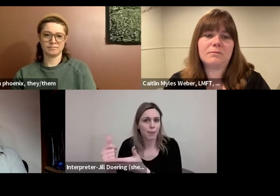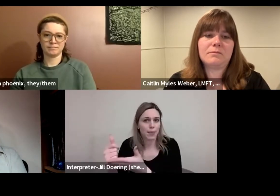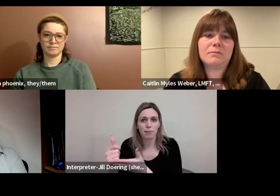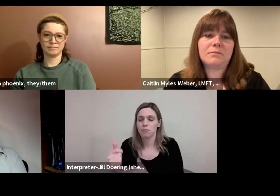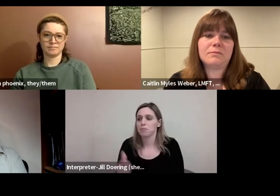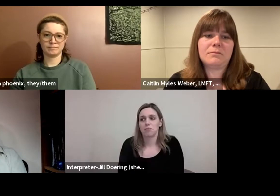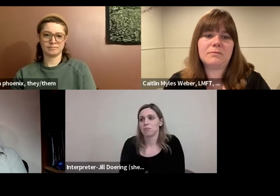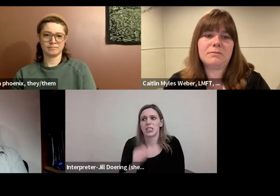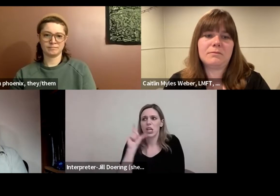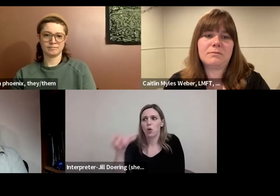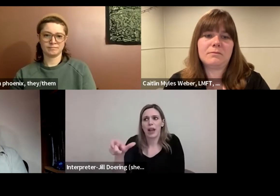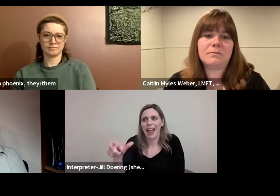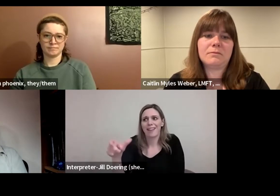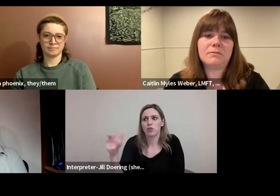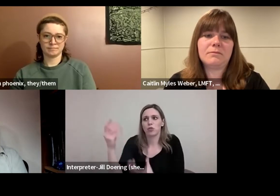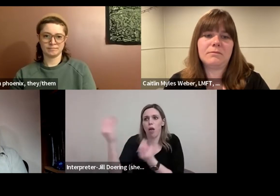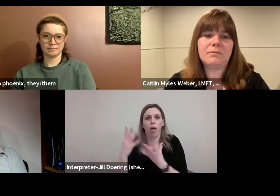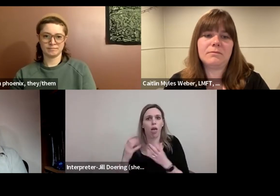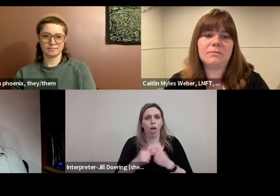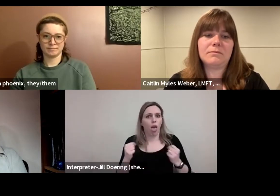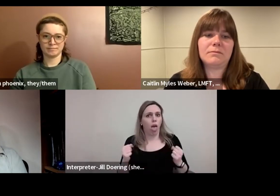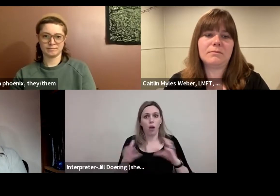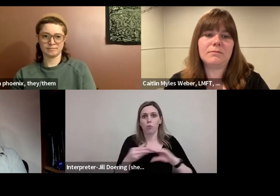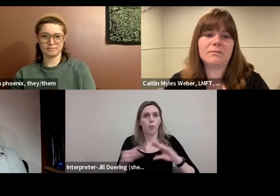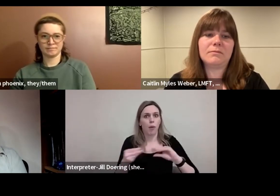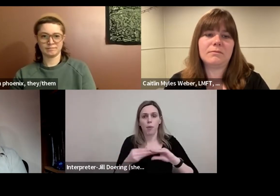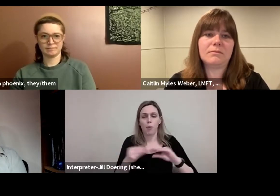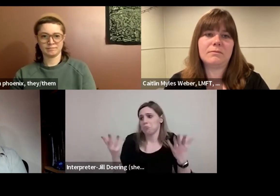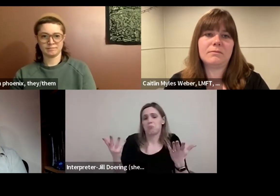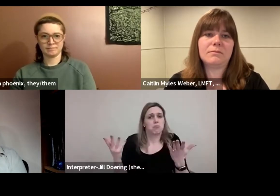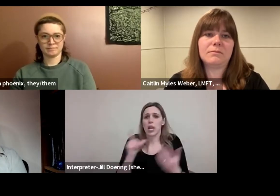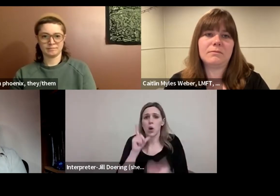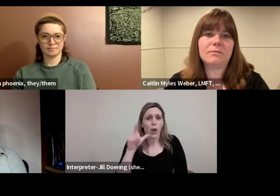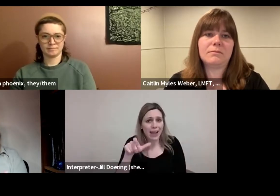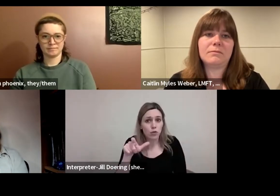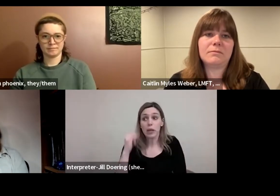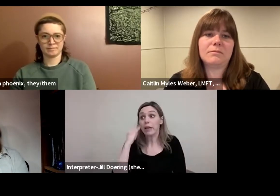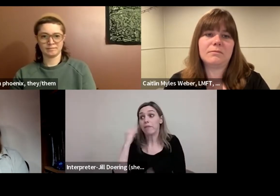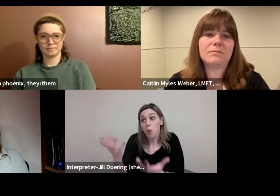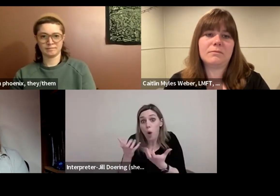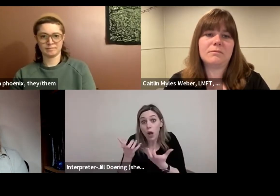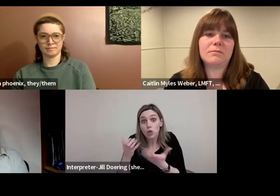for me to help them. If they want me to know the story, better focus how I help them, that's their right.